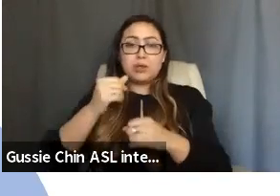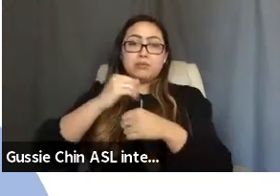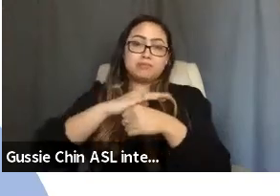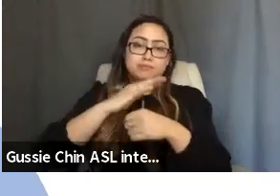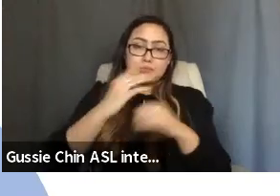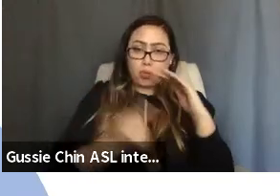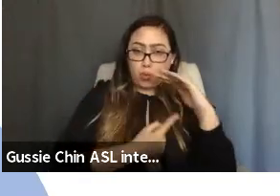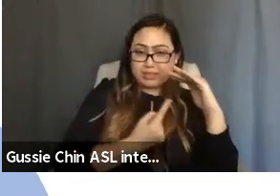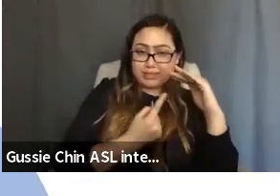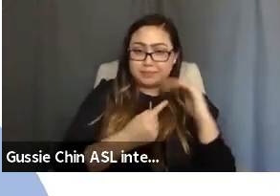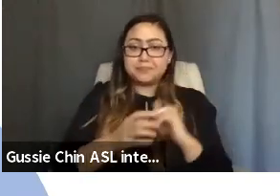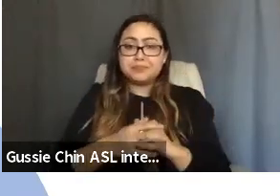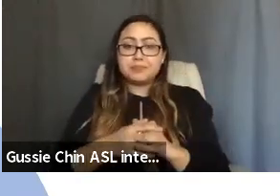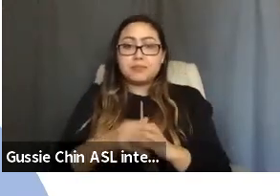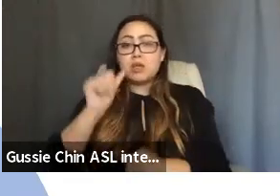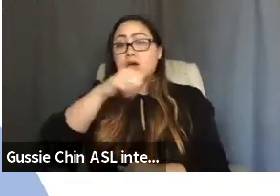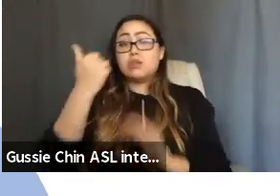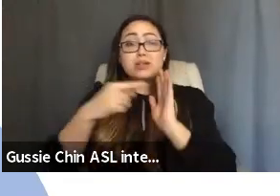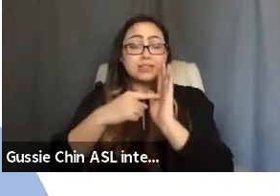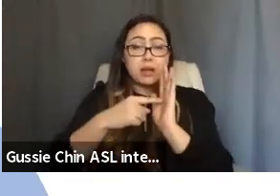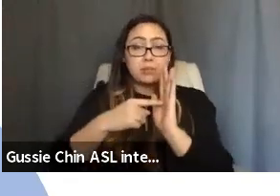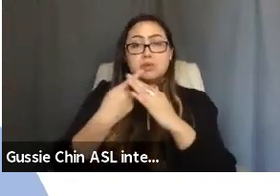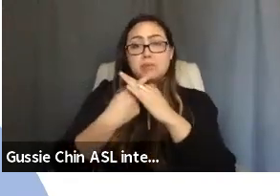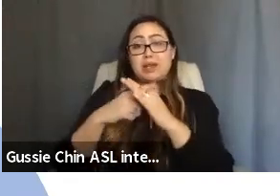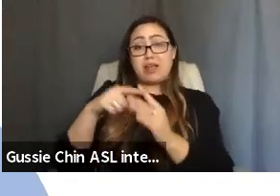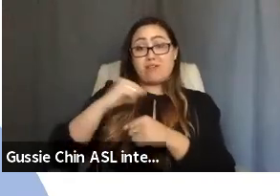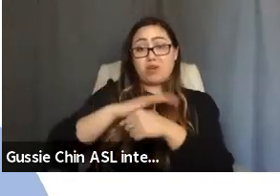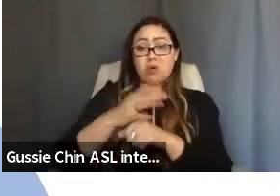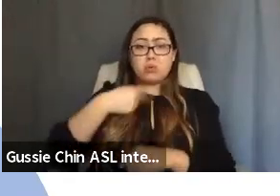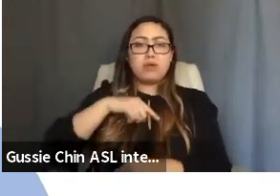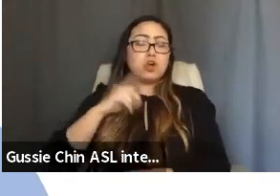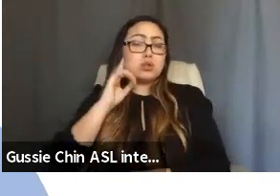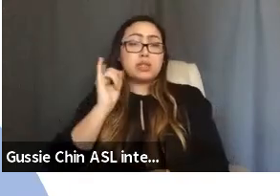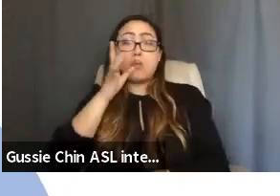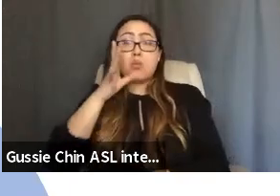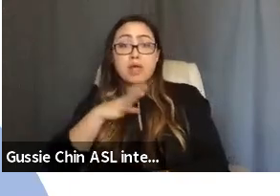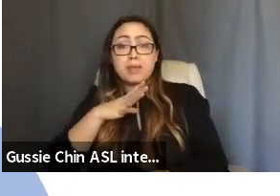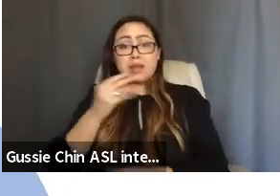infants and children partners in public health that there was a formula and diaper shortage.